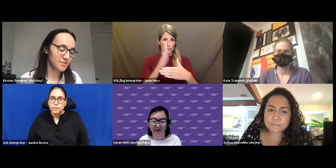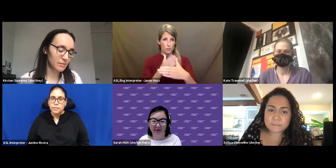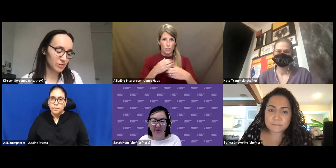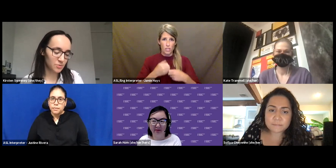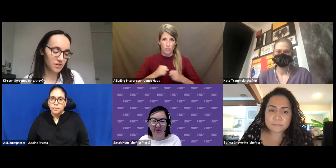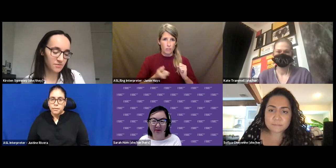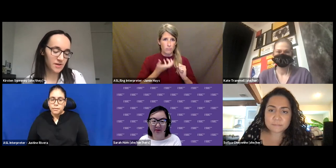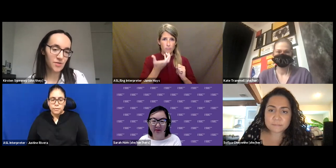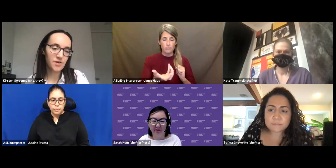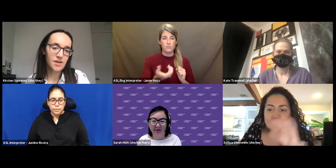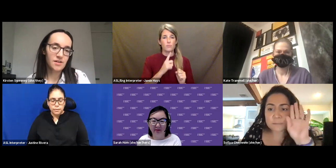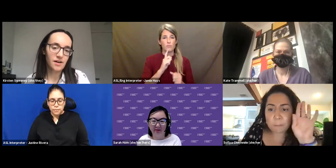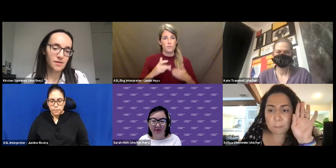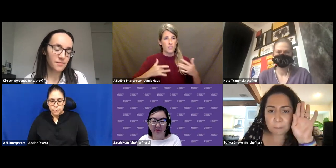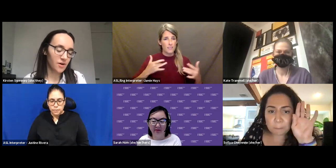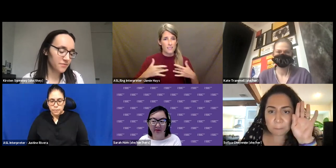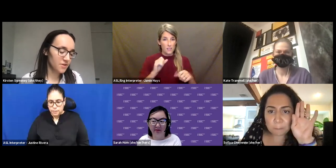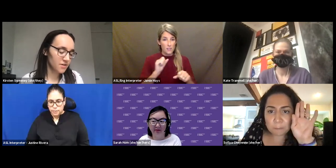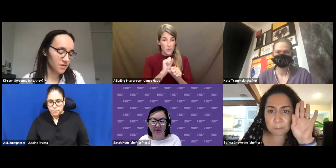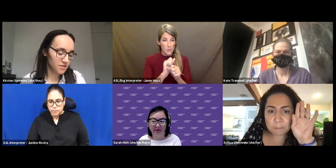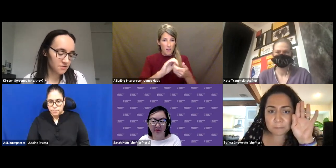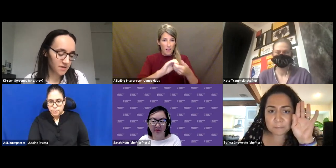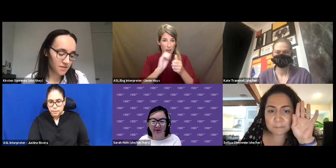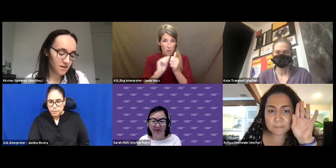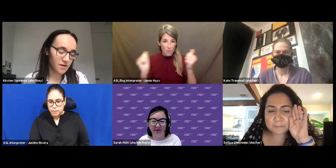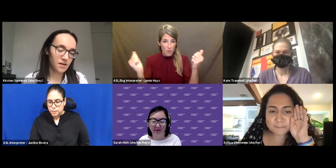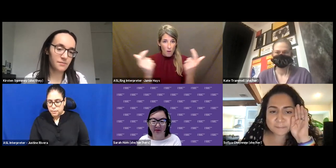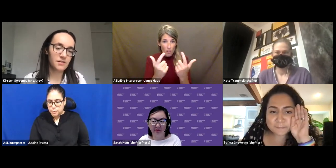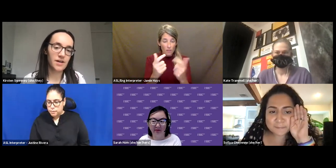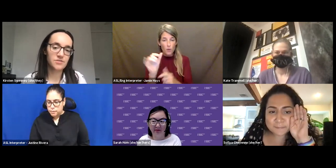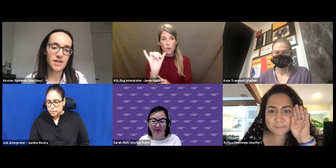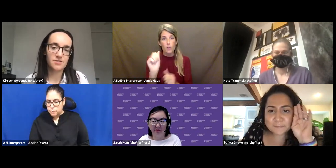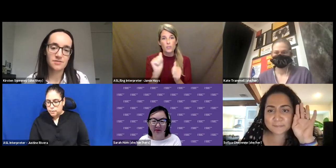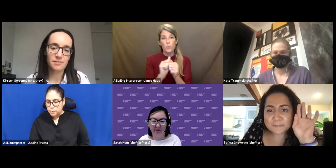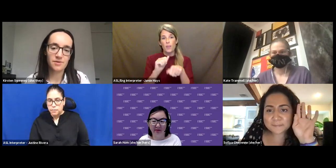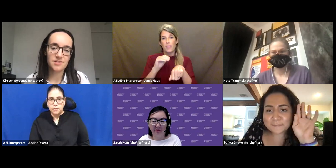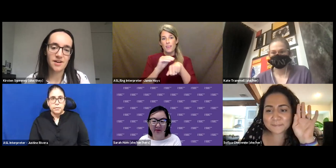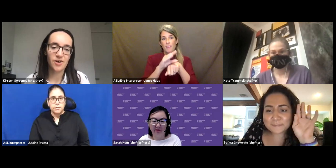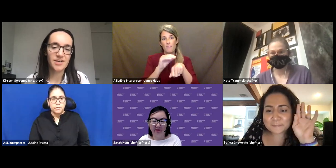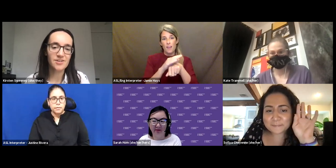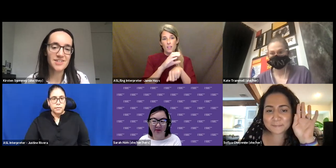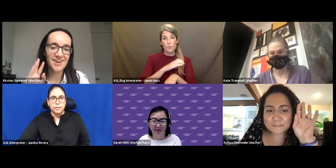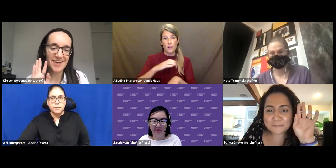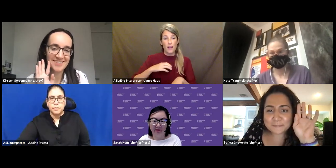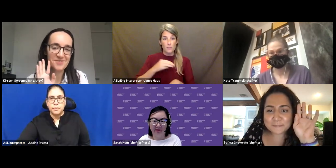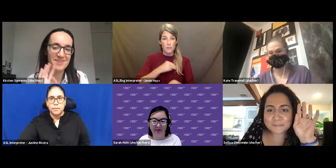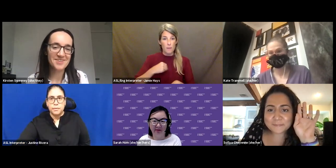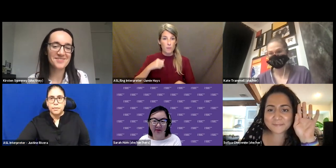be able to work with all of you and also with the Advisory Council members that aren't here today. Okay, Sofiya, you have